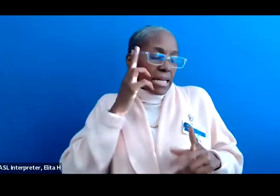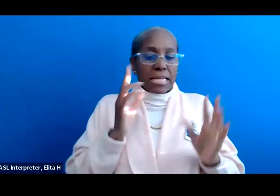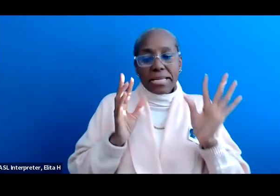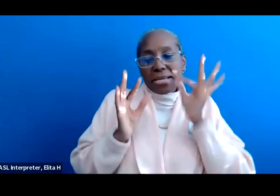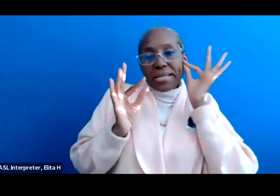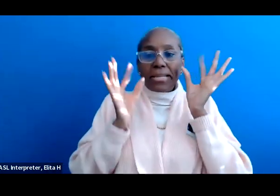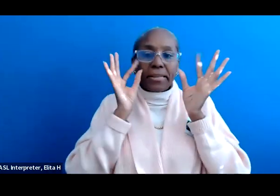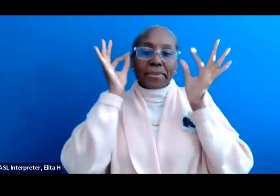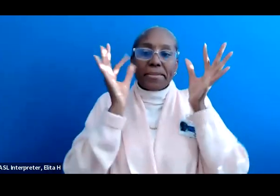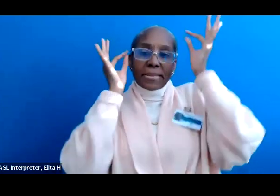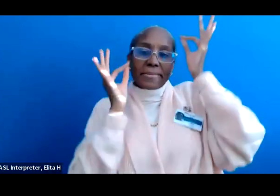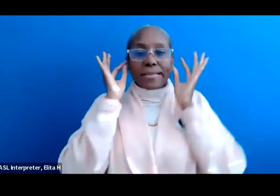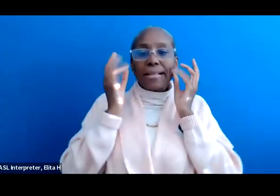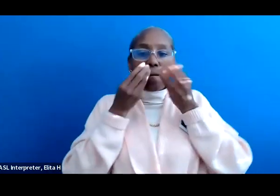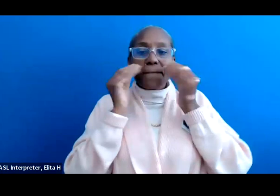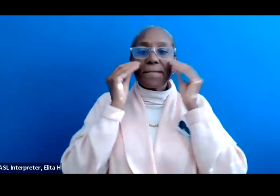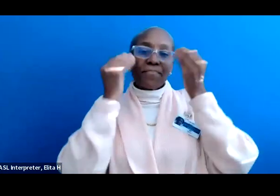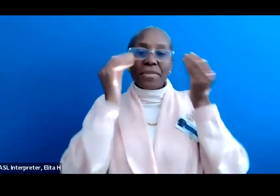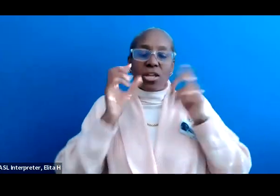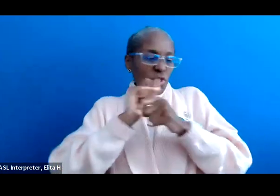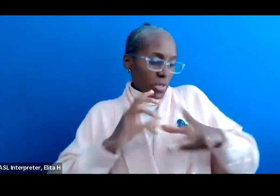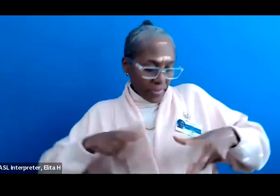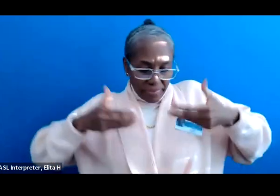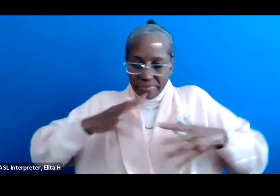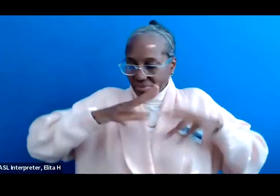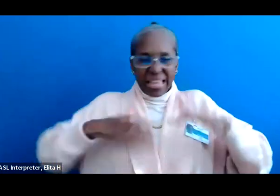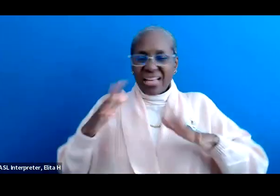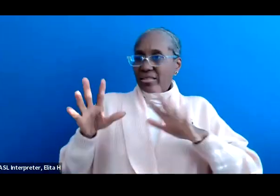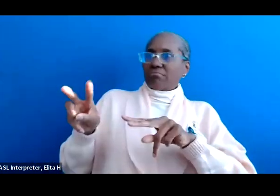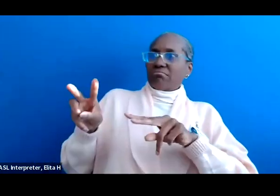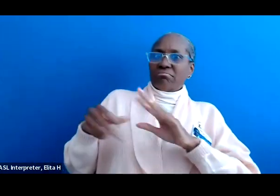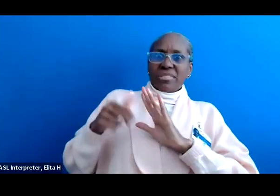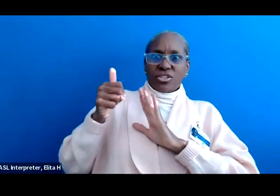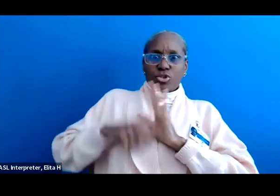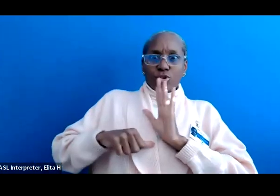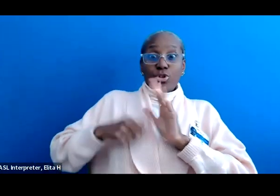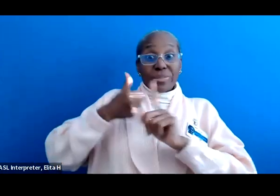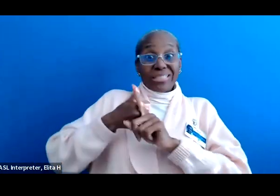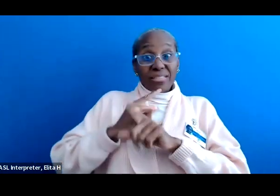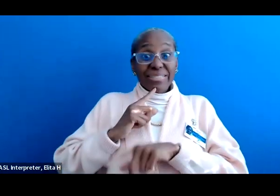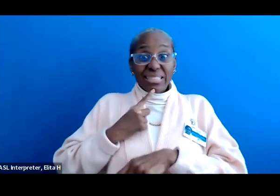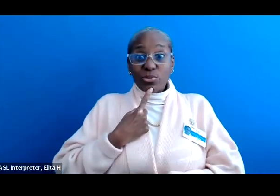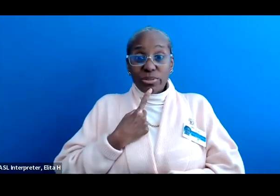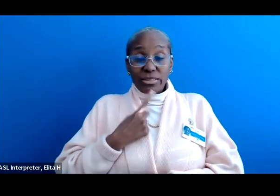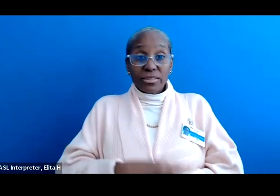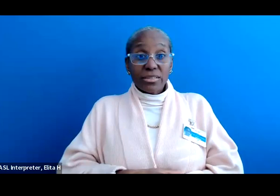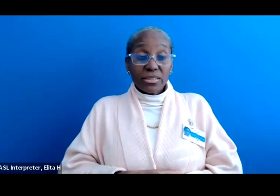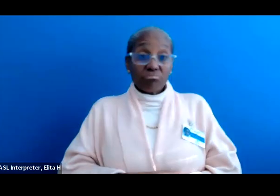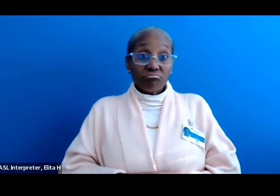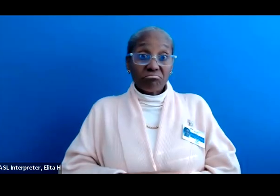I had all this work done.” Surgery is not something